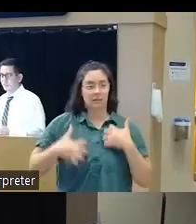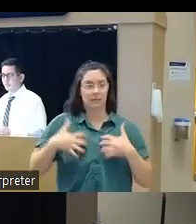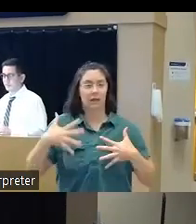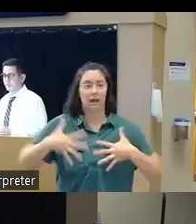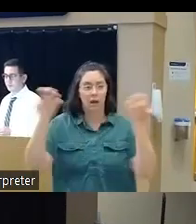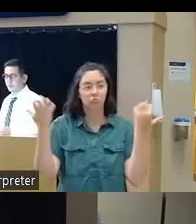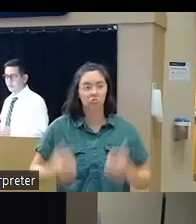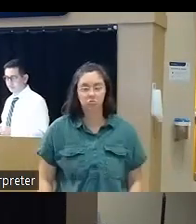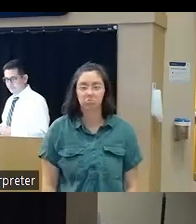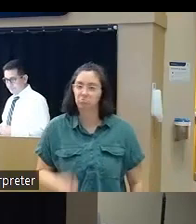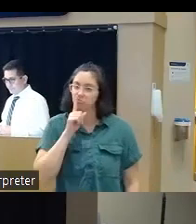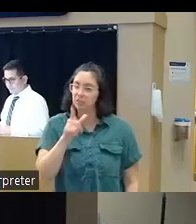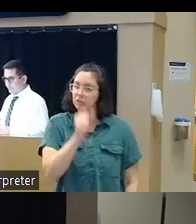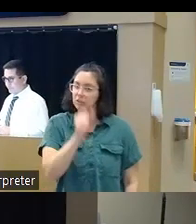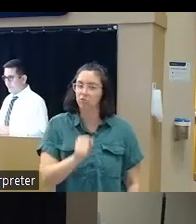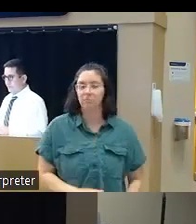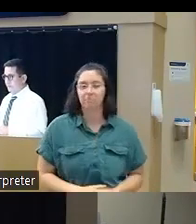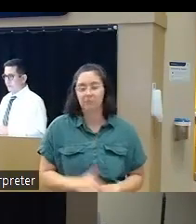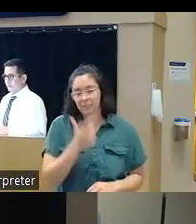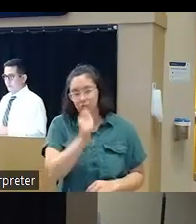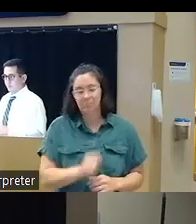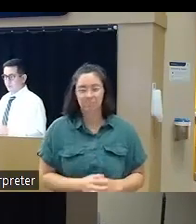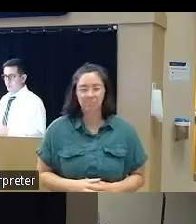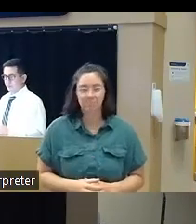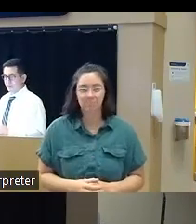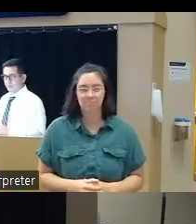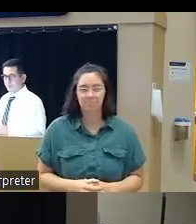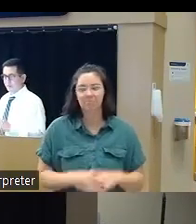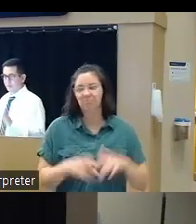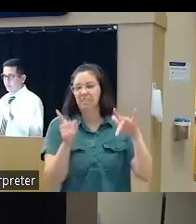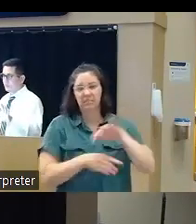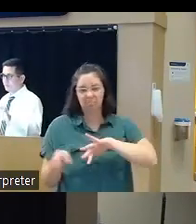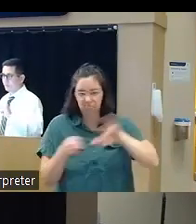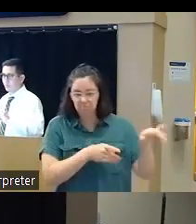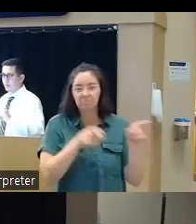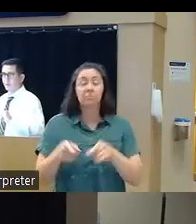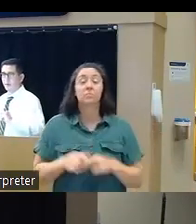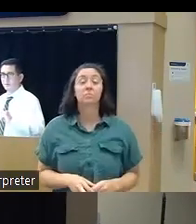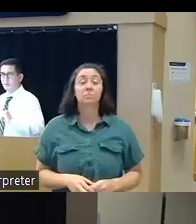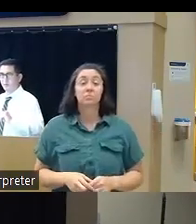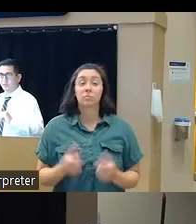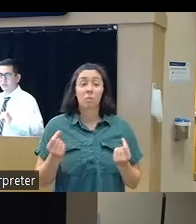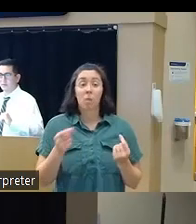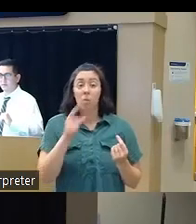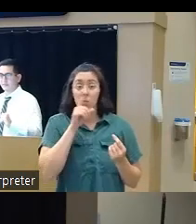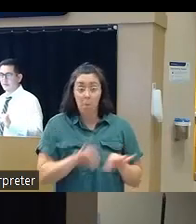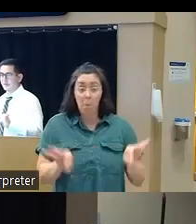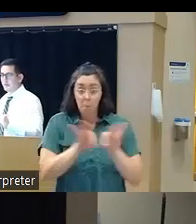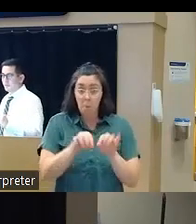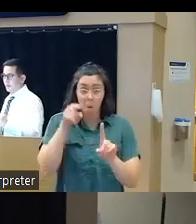really interesting to us we'll skip this one thing that's important to note here is that